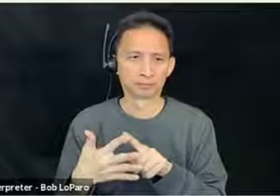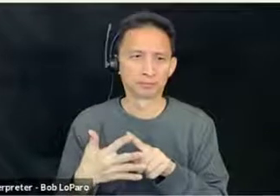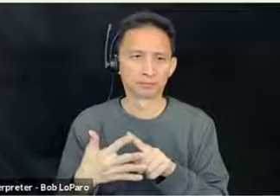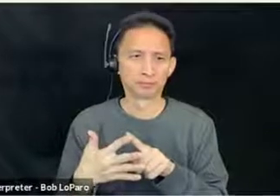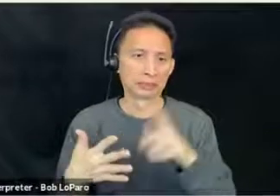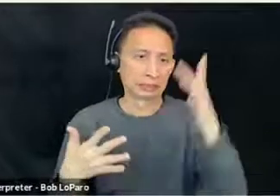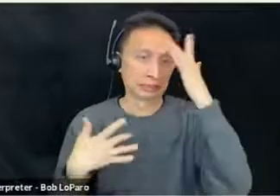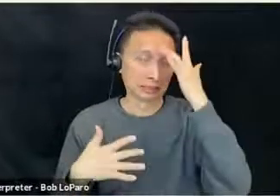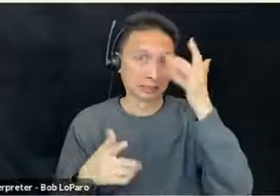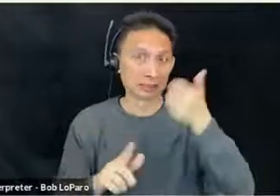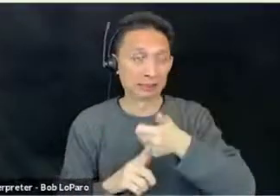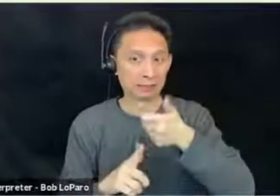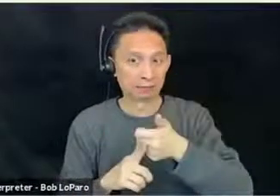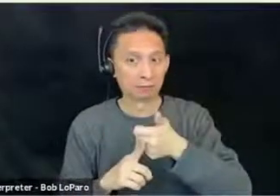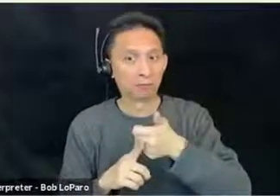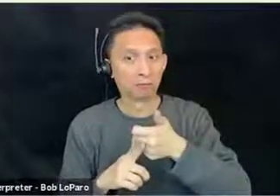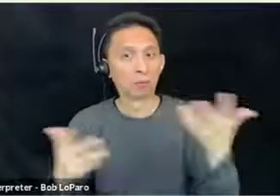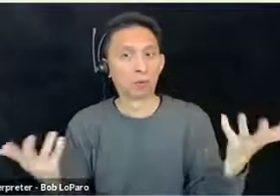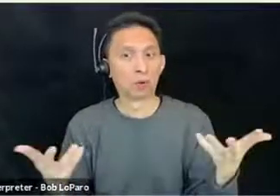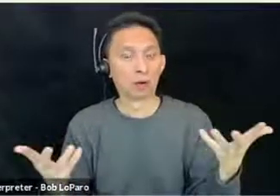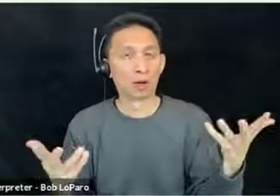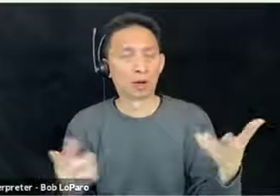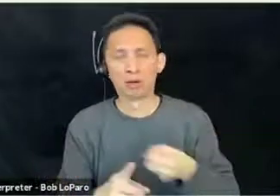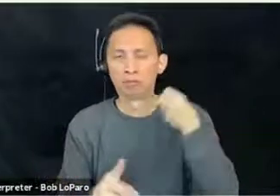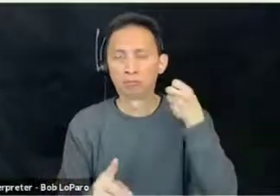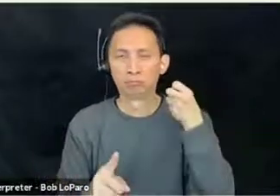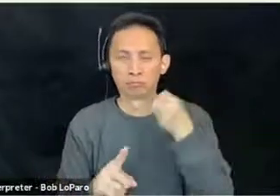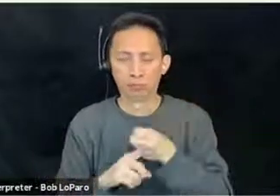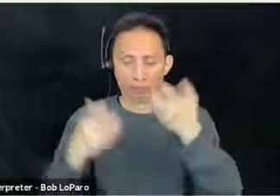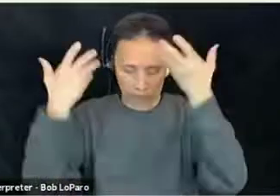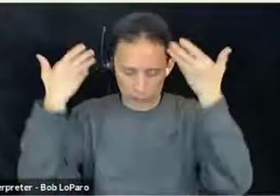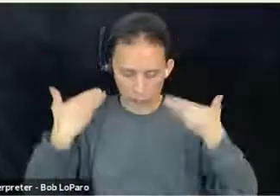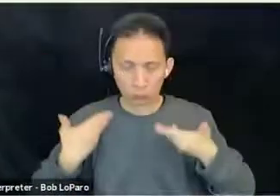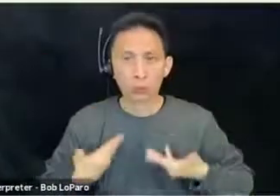also impact all major organ systems in the body.